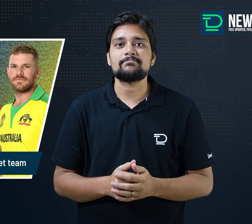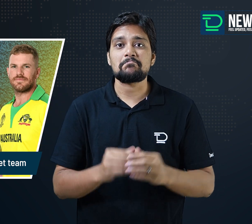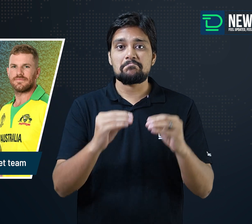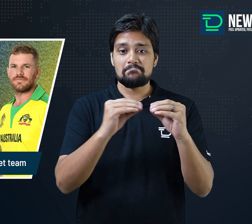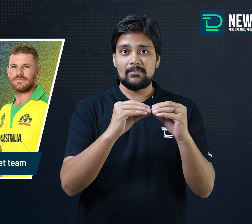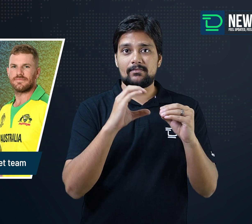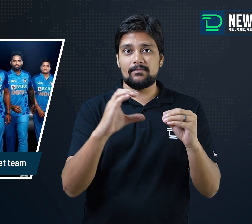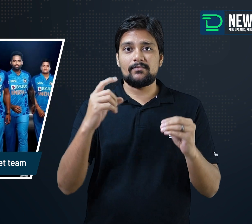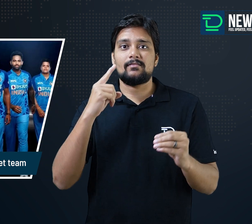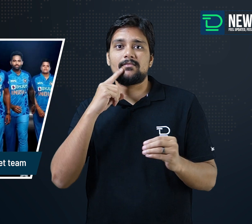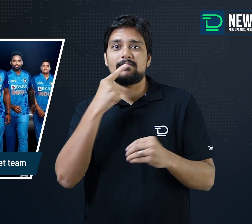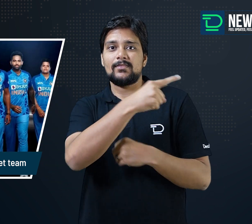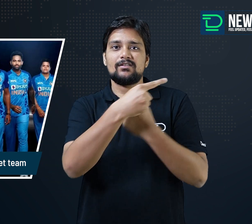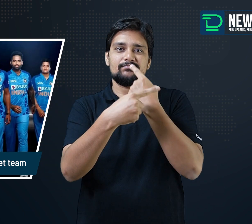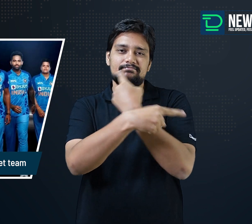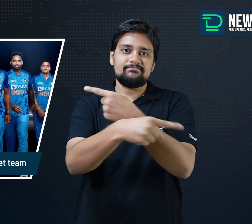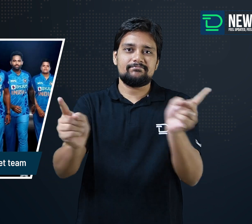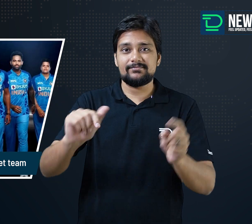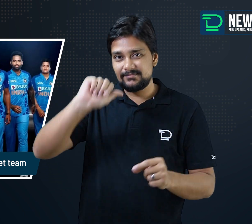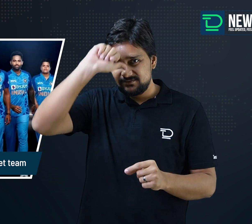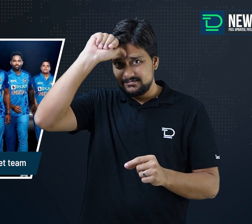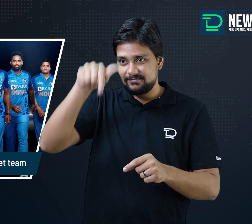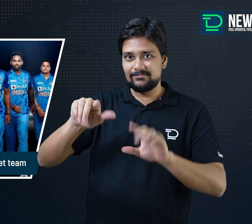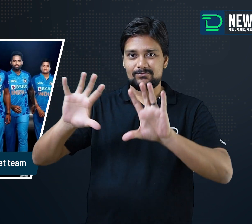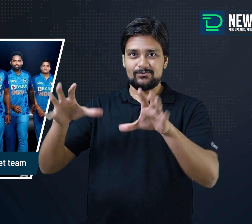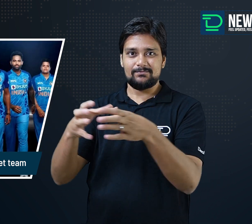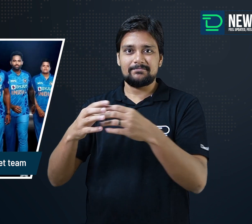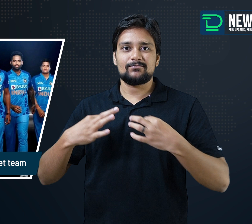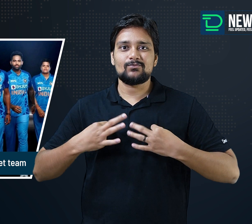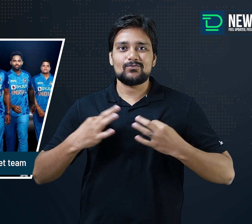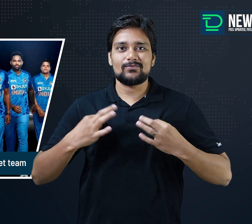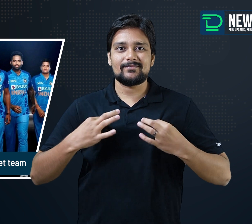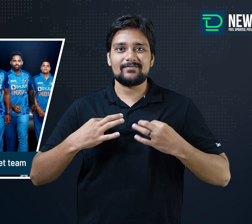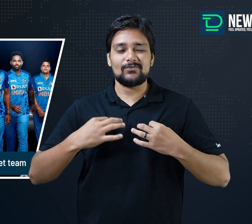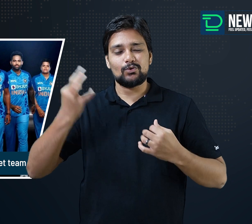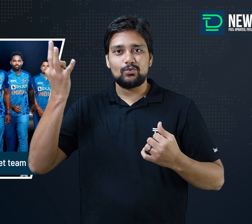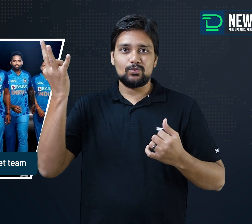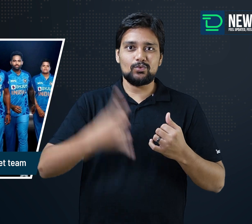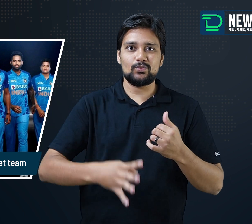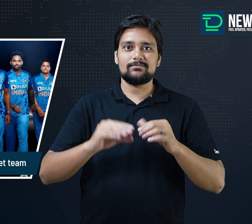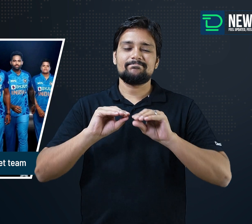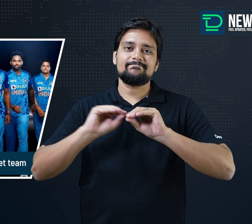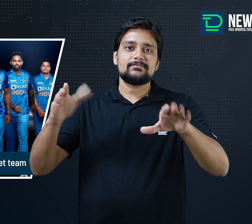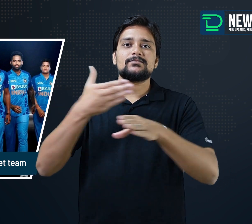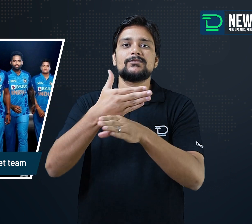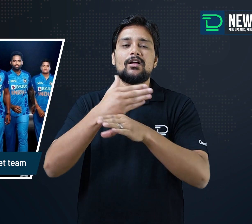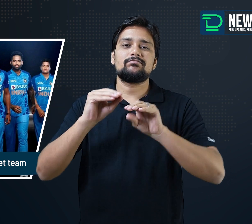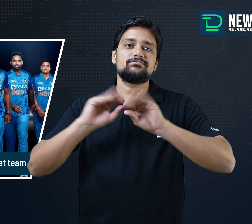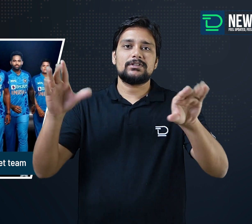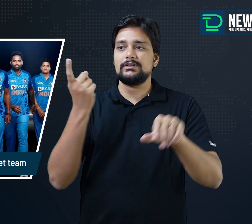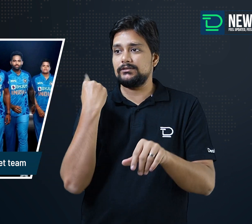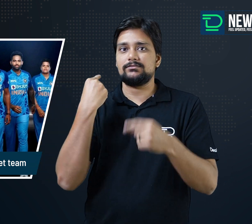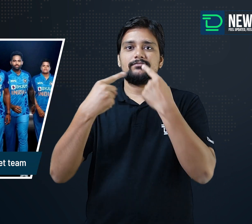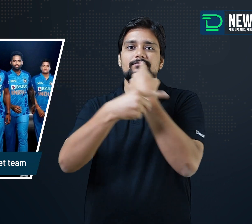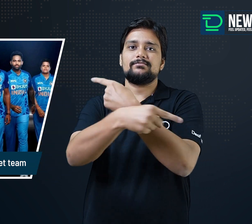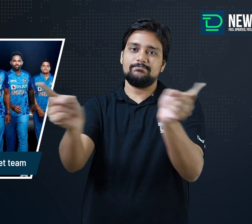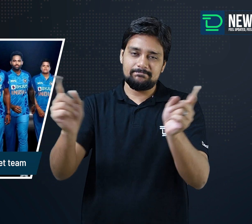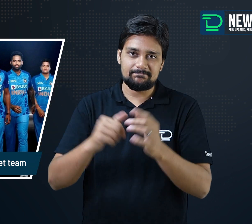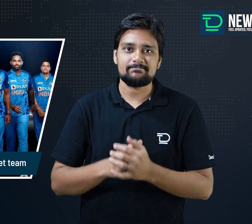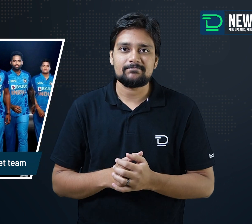In this case, the BCCI has made a new T20 jersey for the Indian cricket team introduced Yesterday.